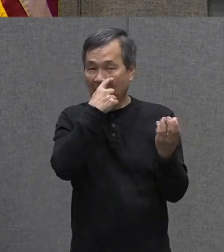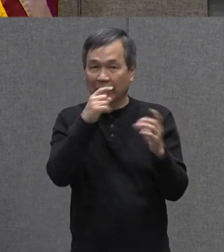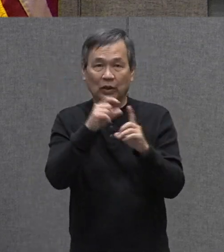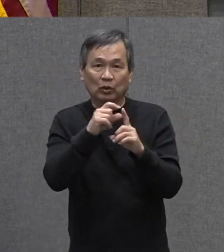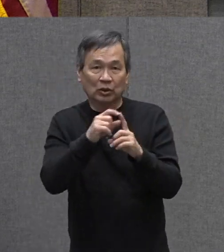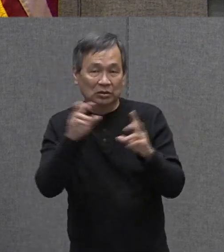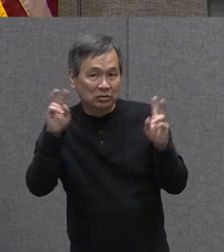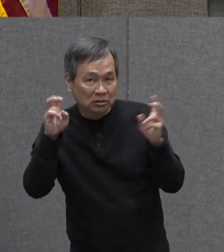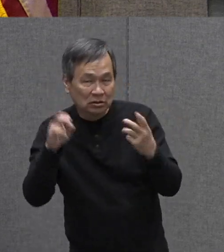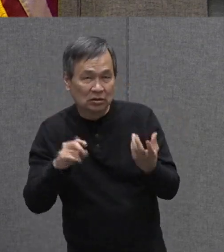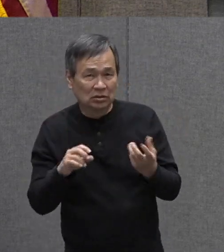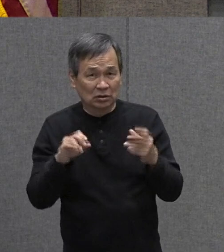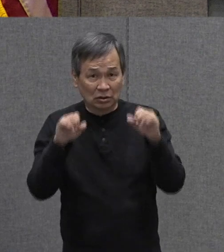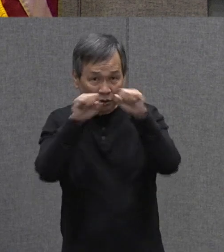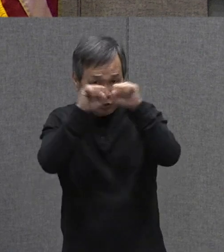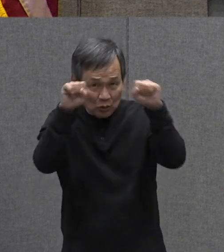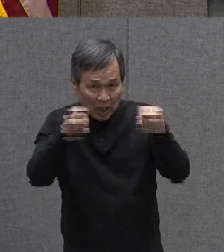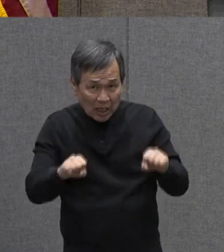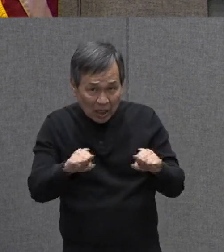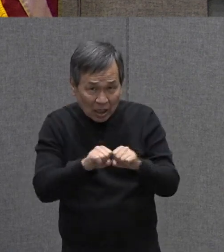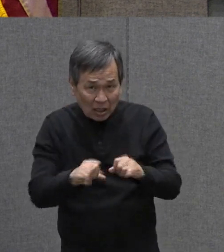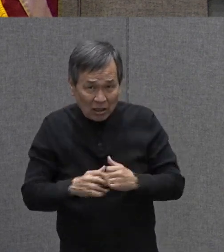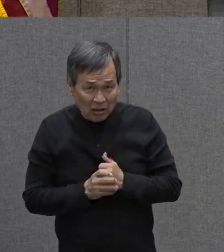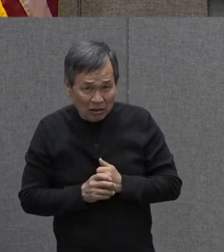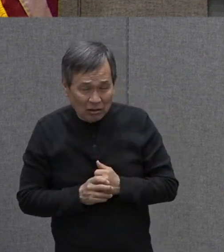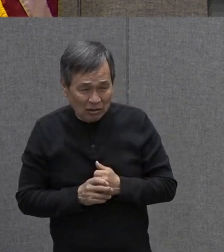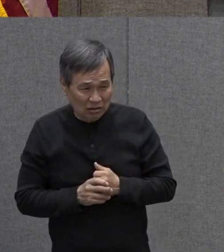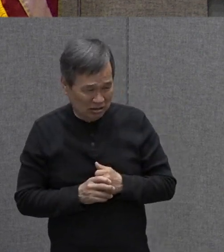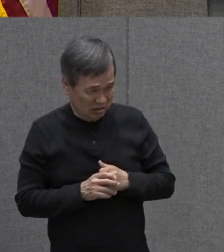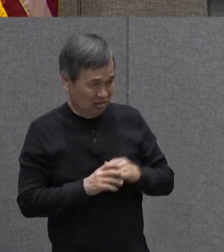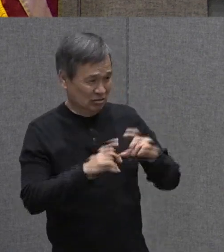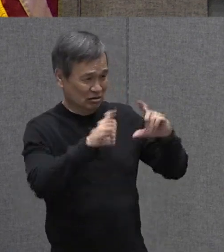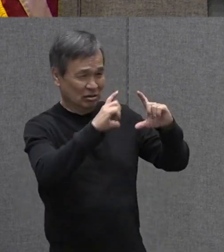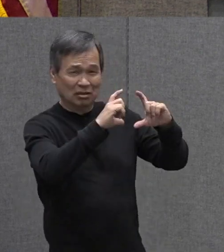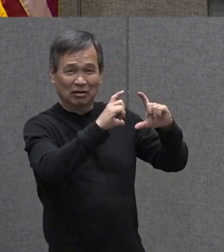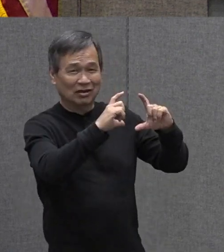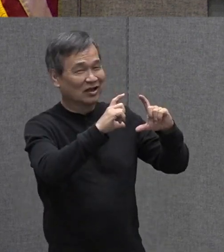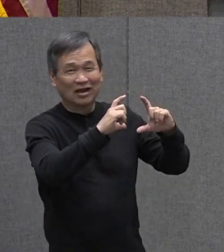Is it a square? A square pear? No, it's not square.